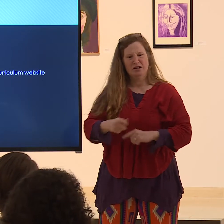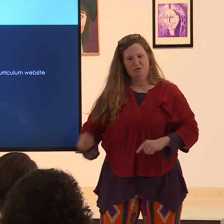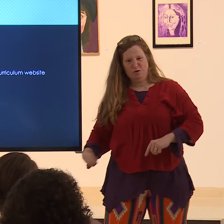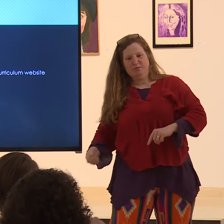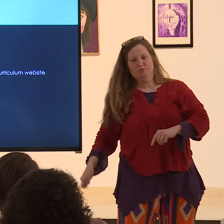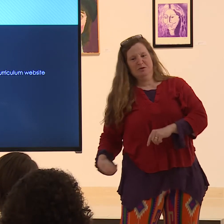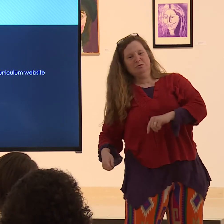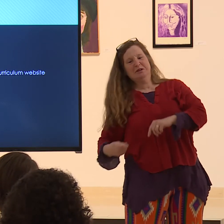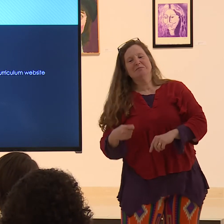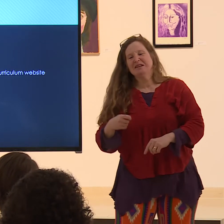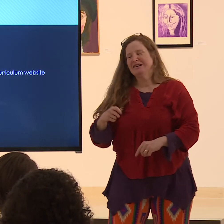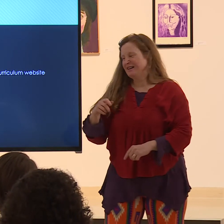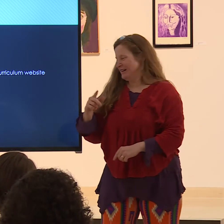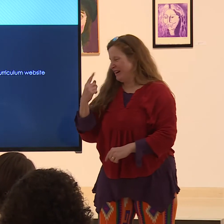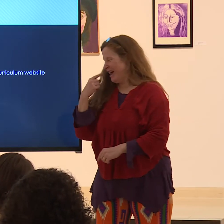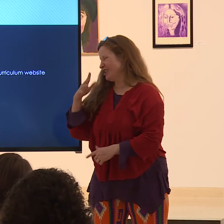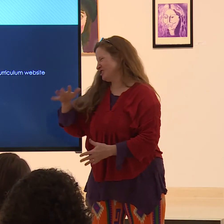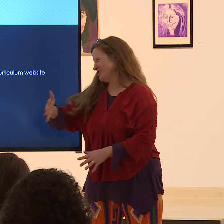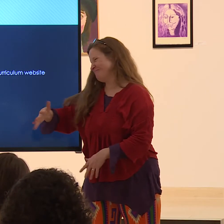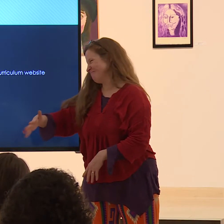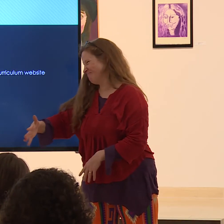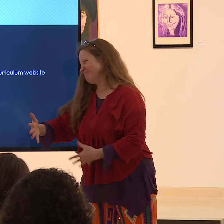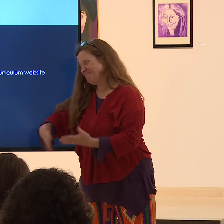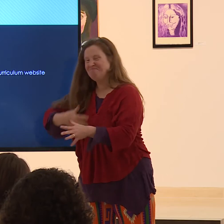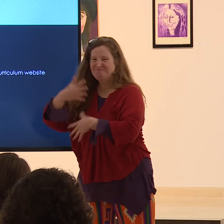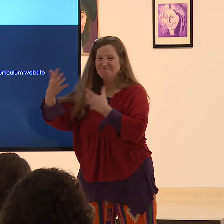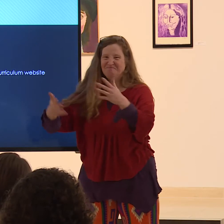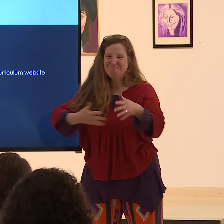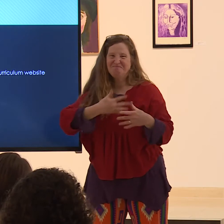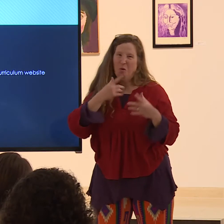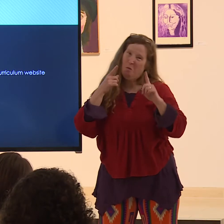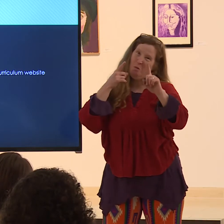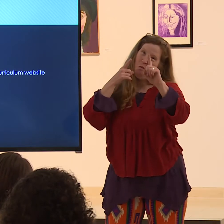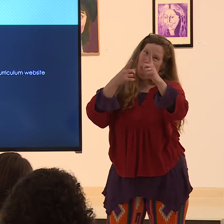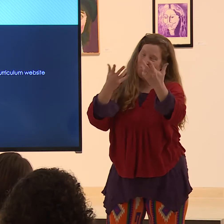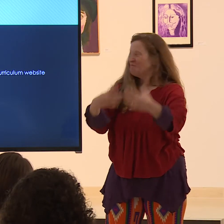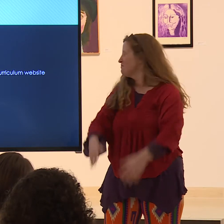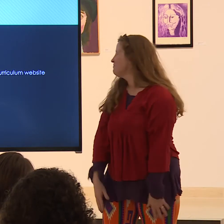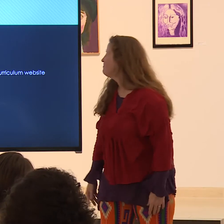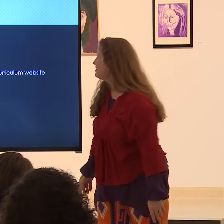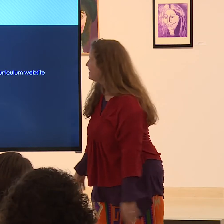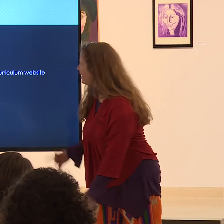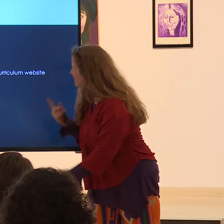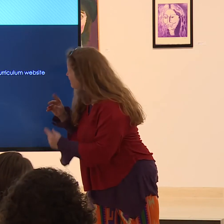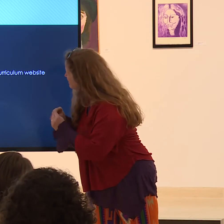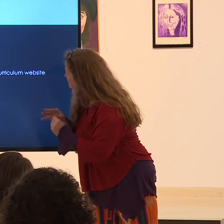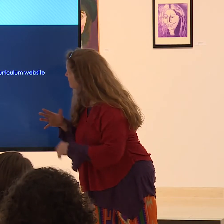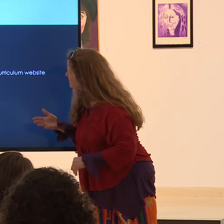to finish every piece by midnight of that day. I try to keep myself going with that, but it's hard.